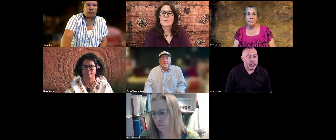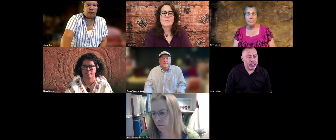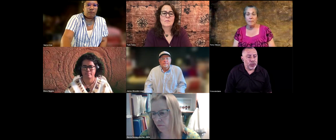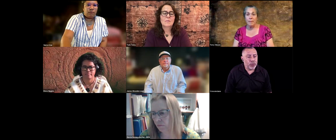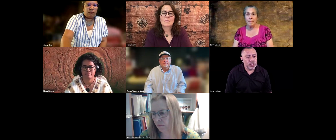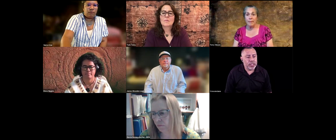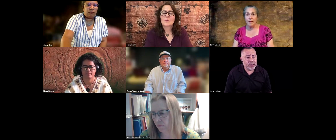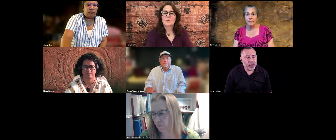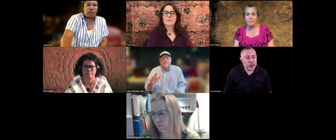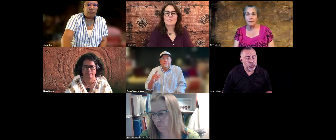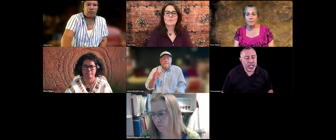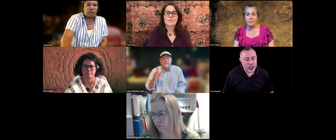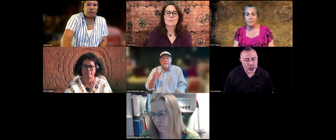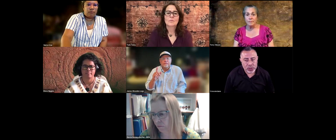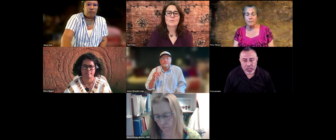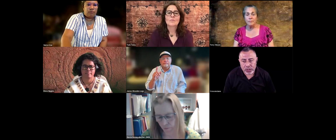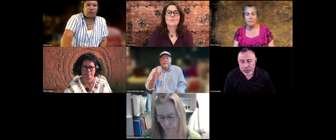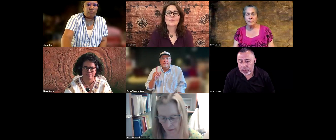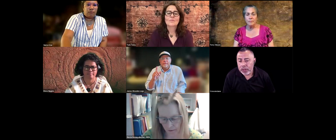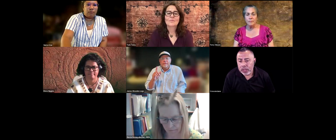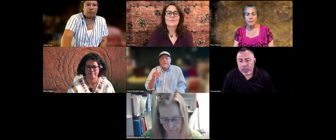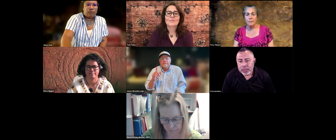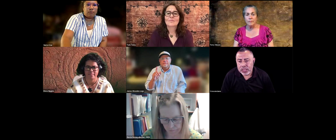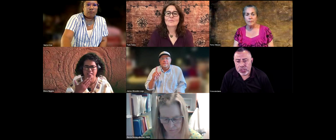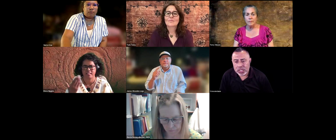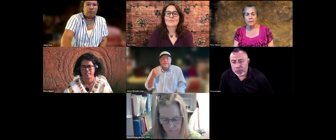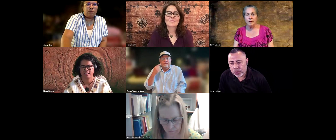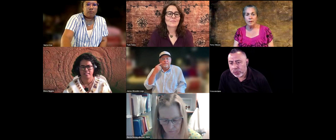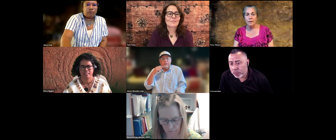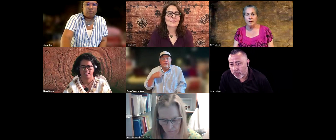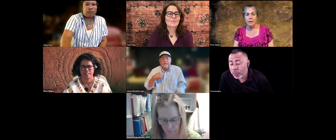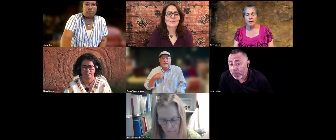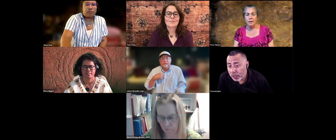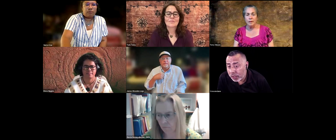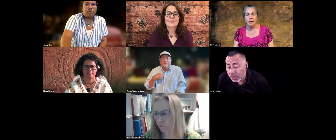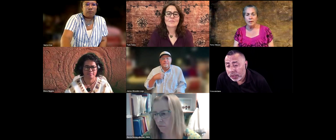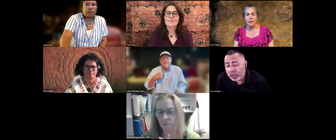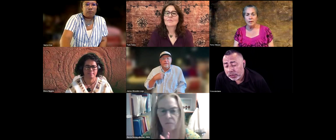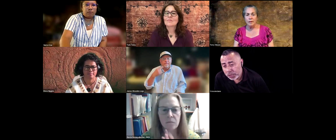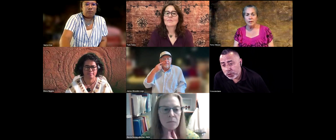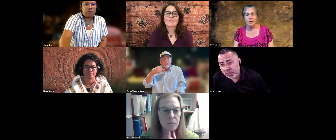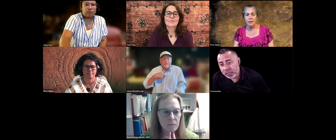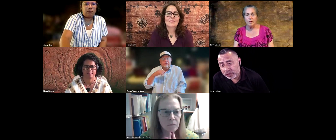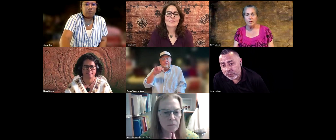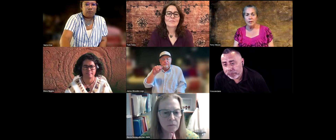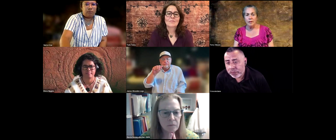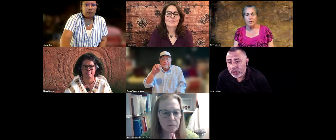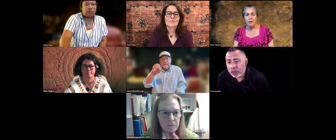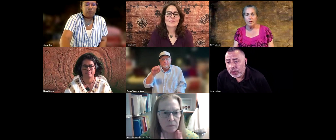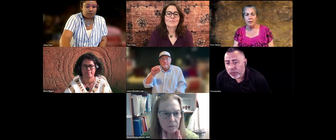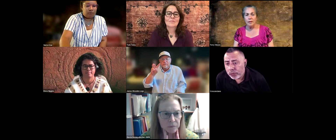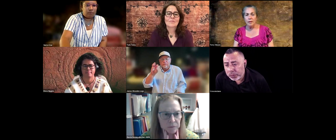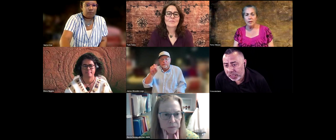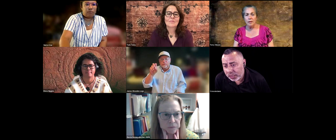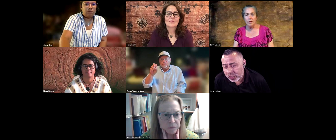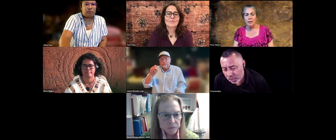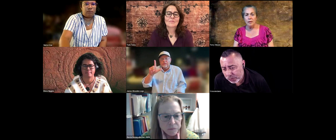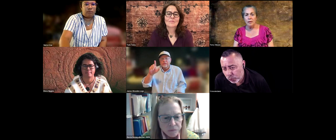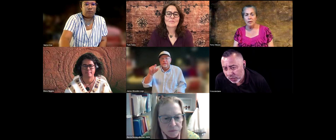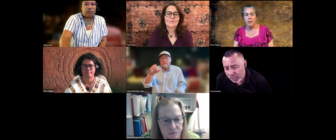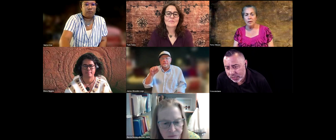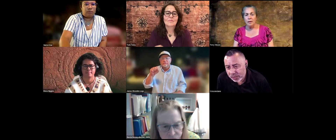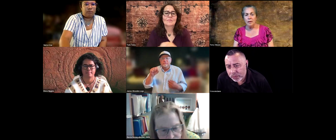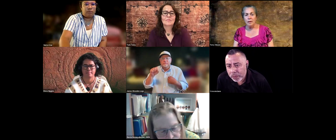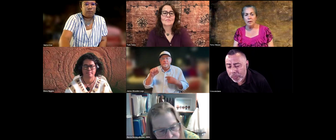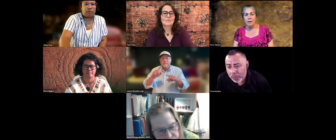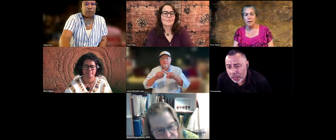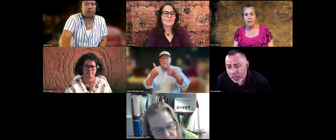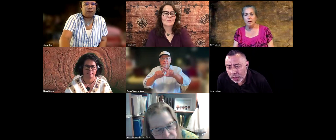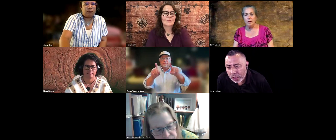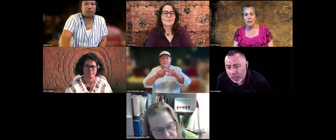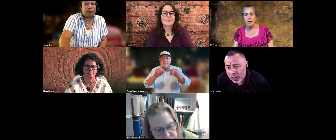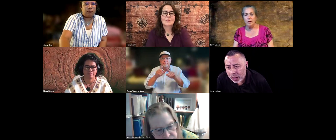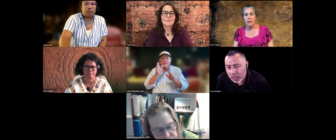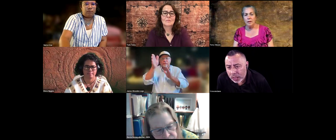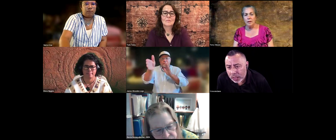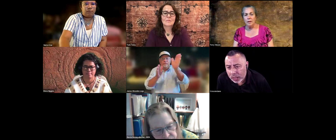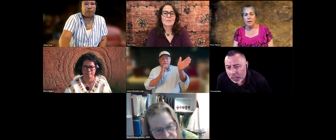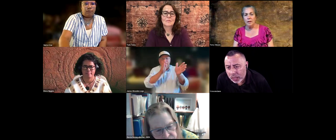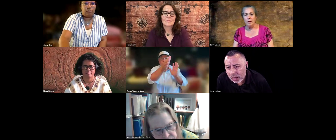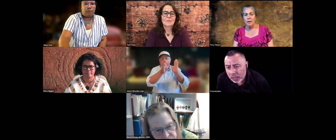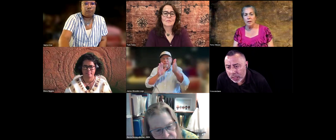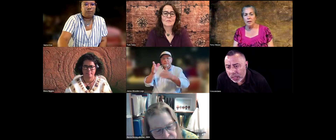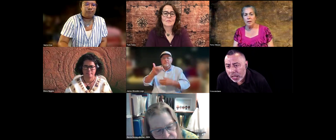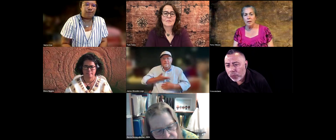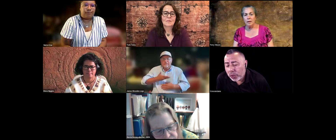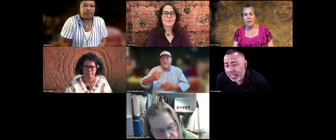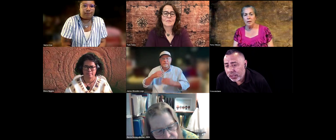And so far that's what I know. This is James. James speaking. For me, James Wittenlegs.